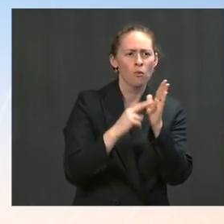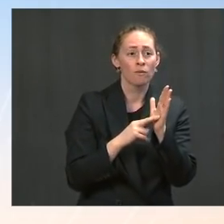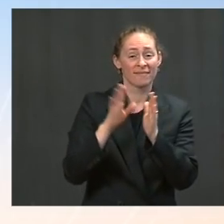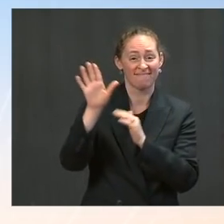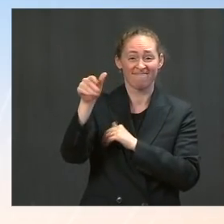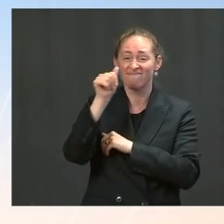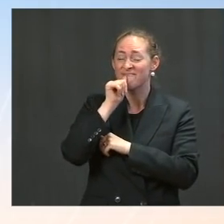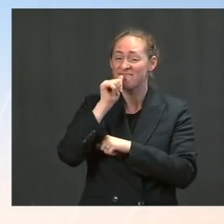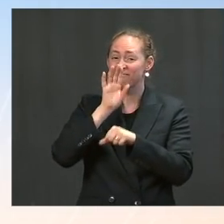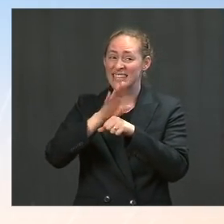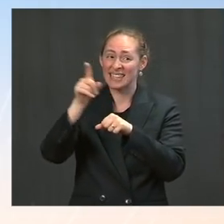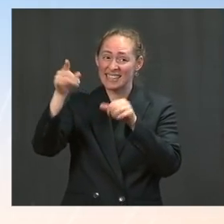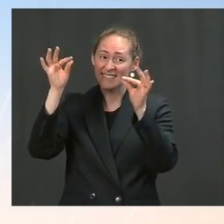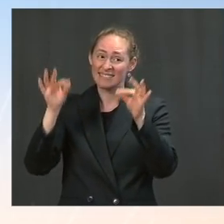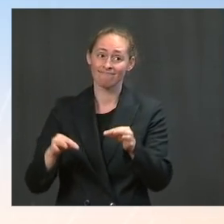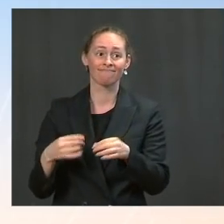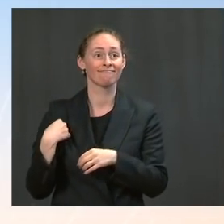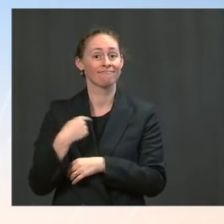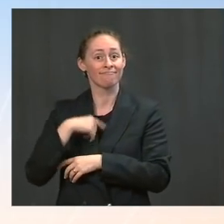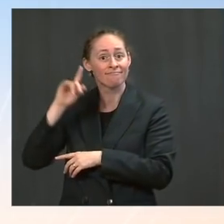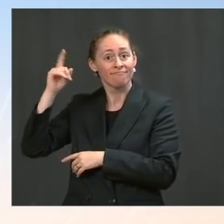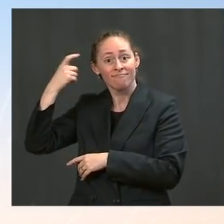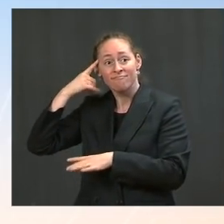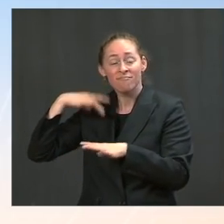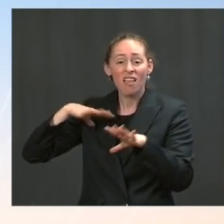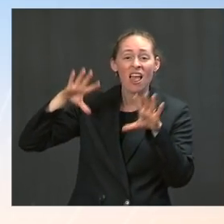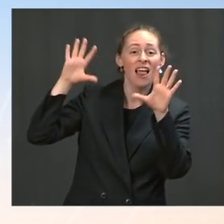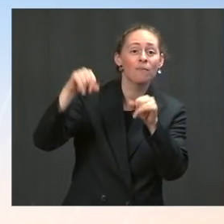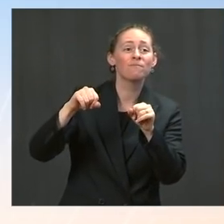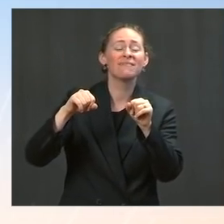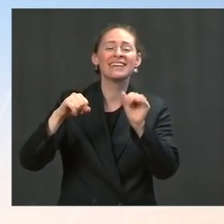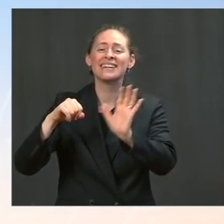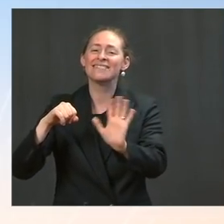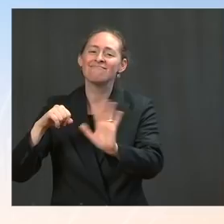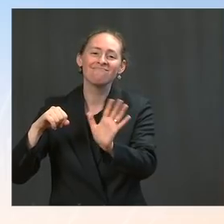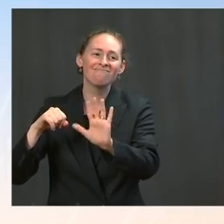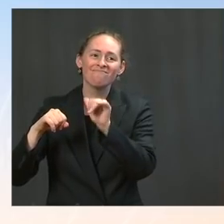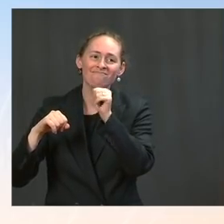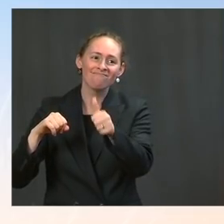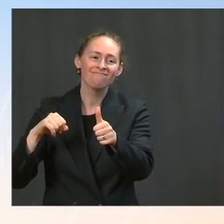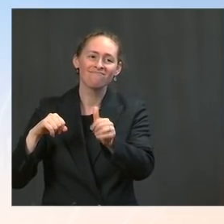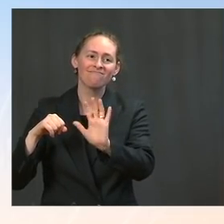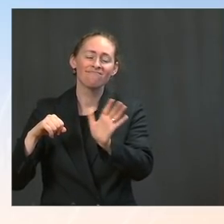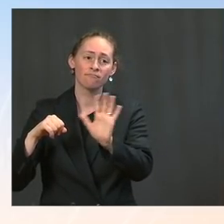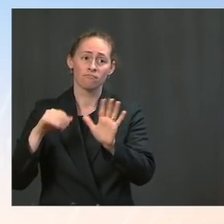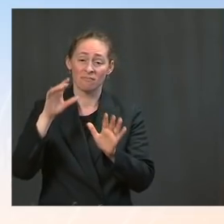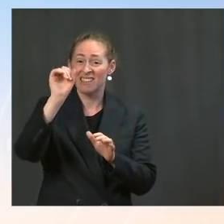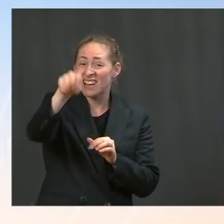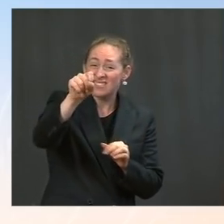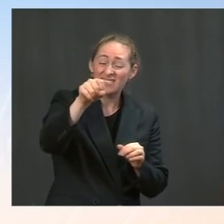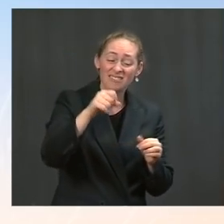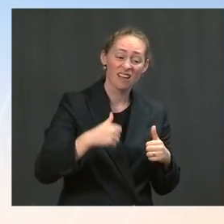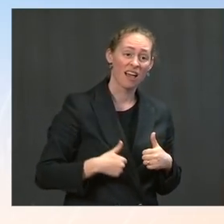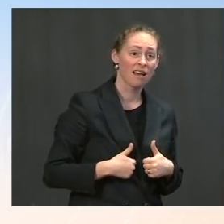That is not the federal government doing that. It is life and death. It is a public health issue in the country.